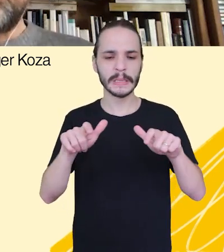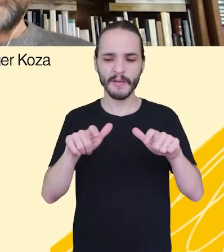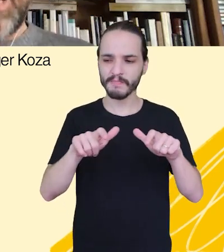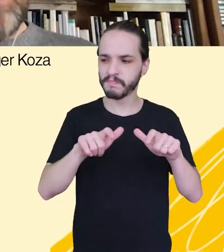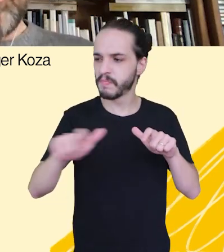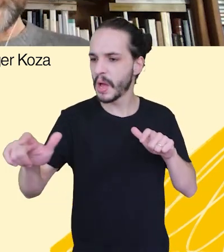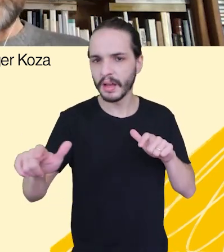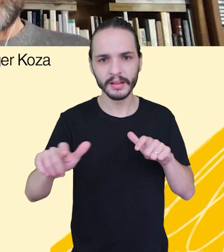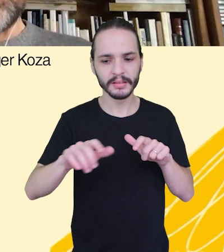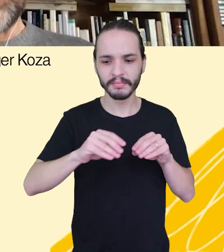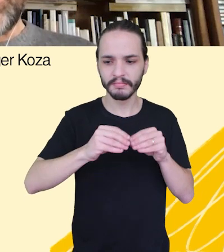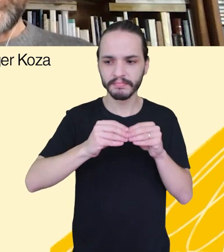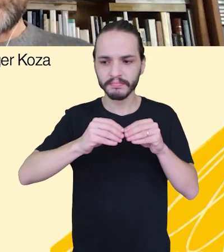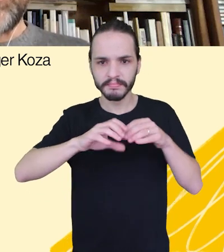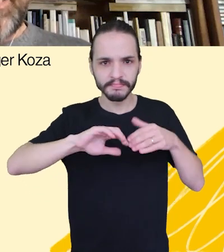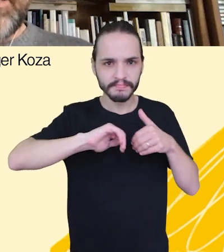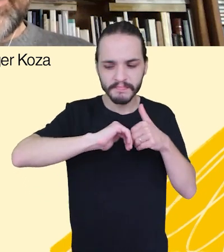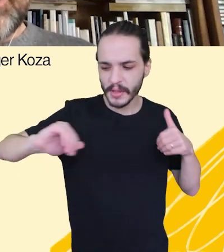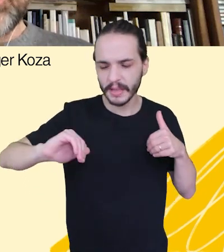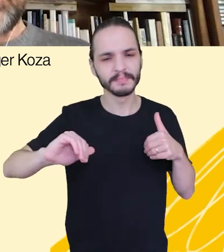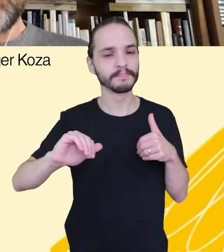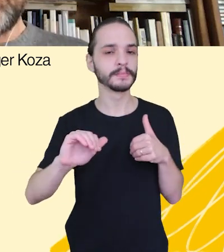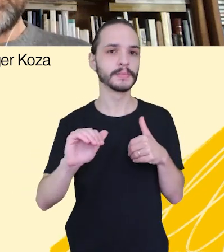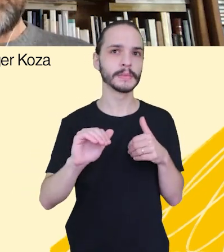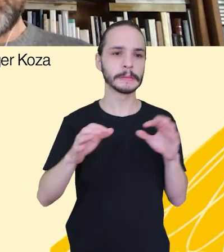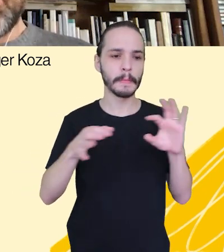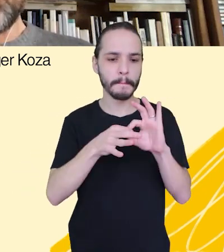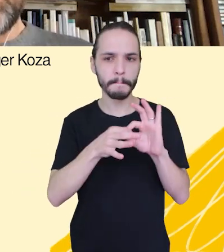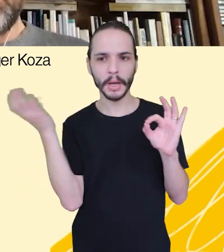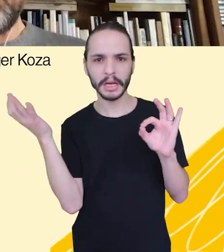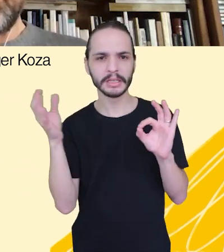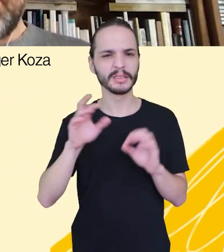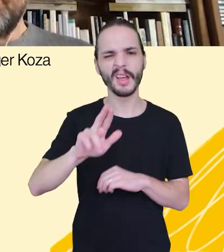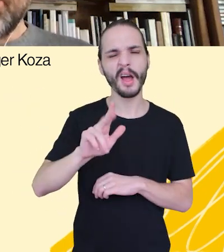but I would say there is a kind of radicalization. I don't know if you agree with me.